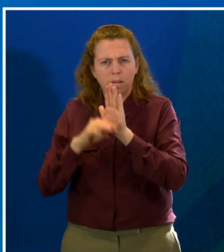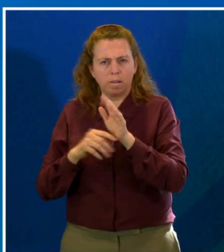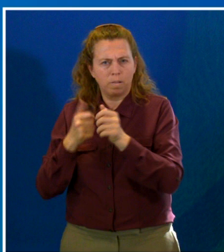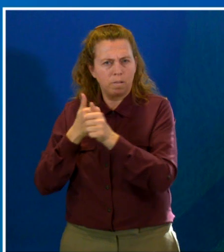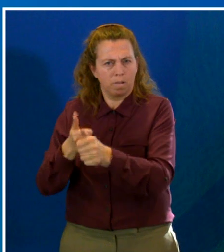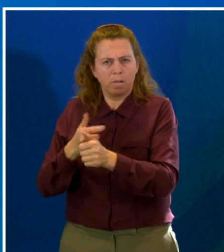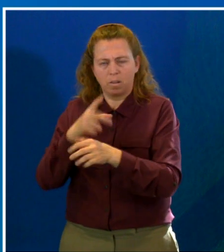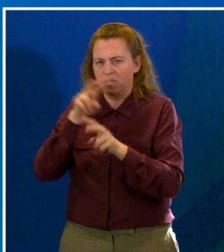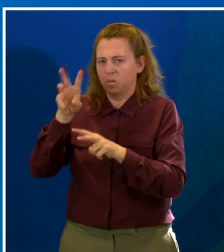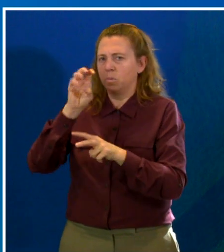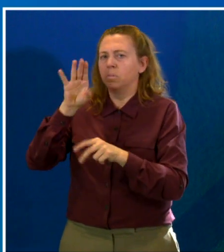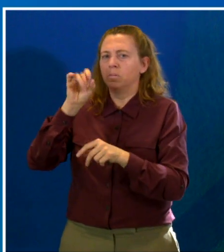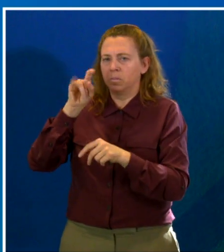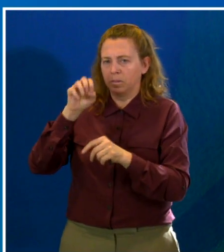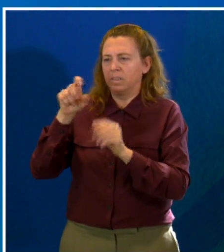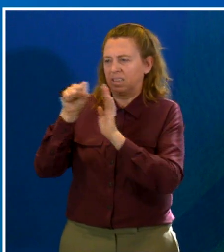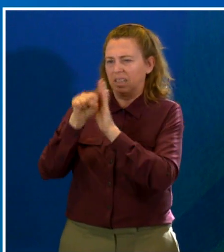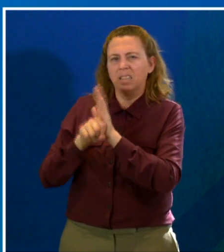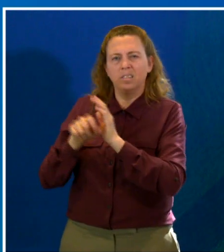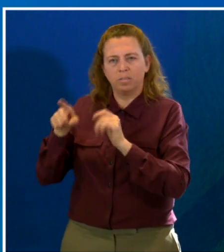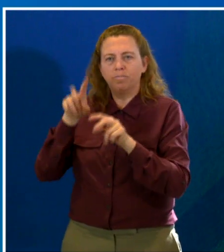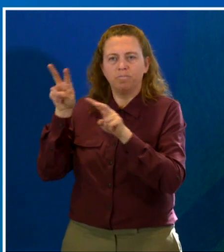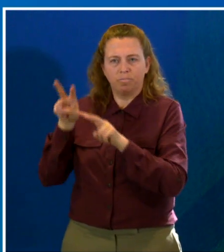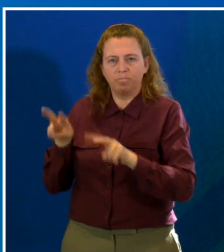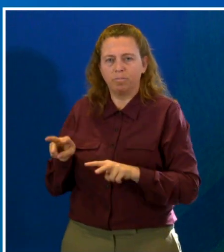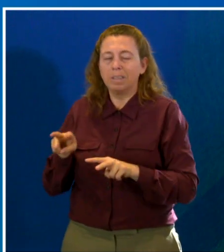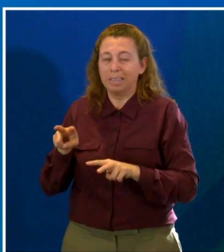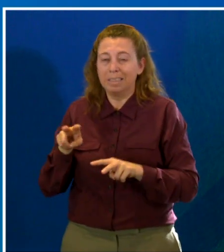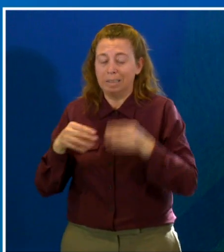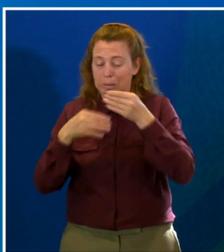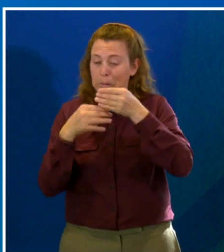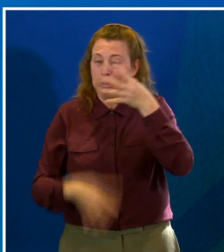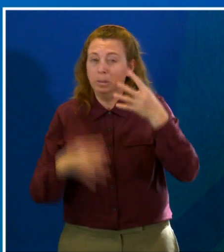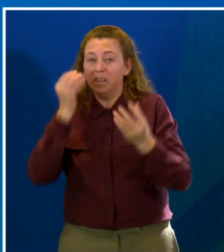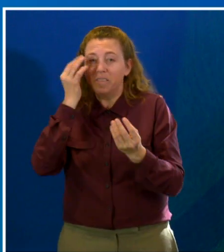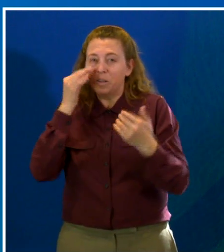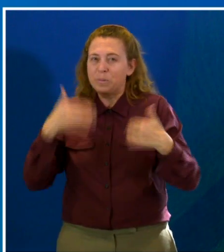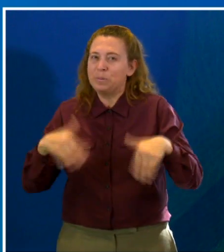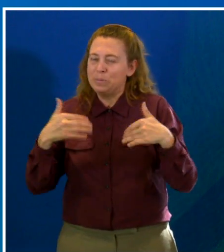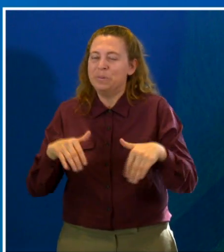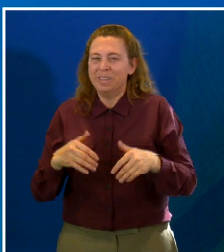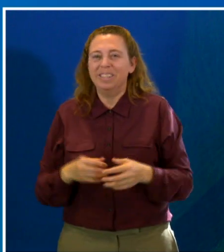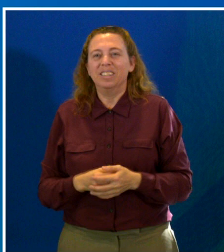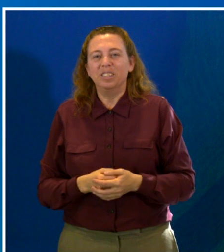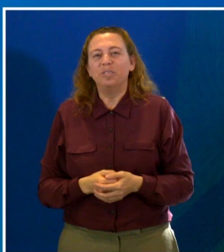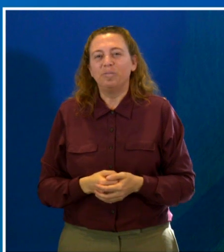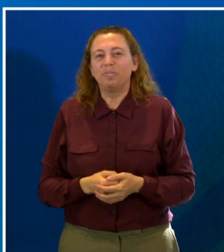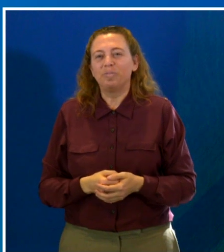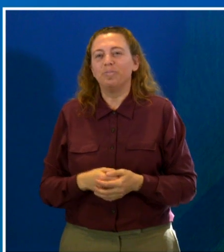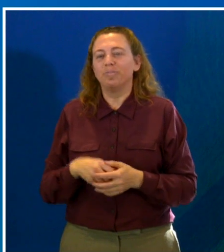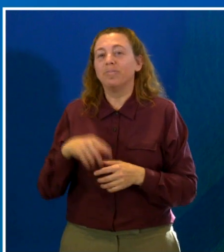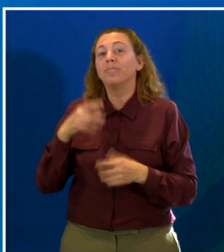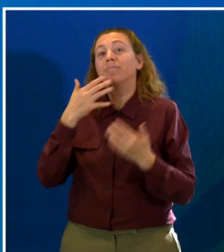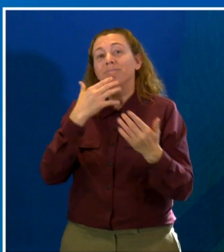Thank you so much for joining me today to stay up to date about state and local efforts to combat the virus.